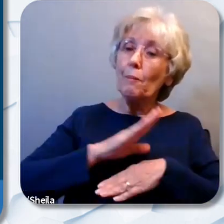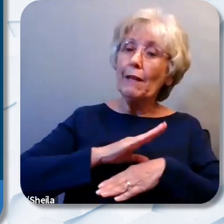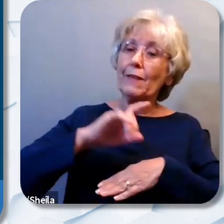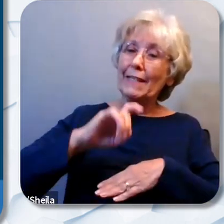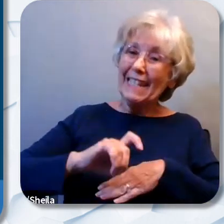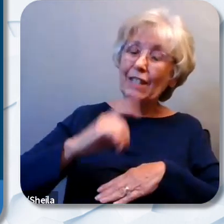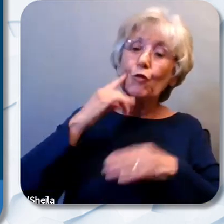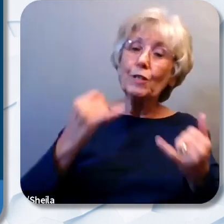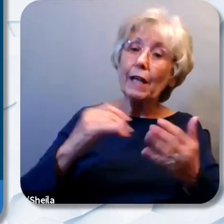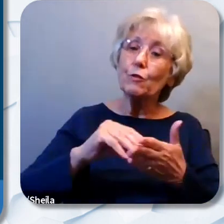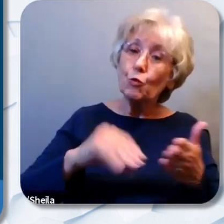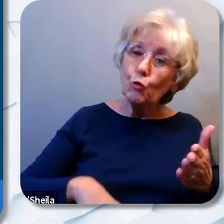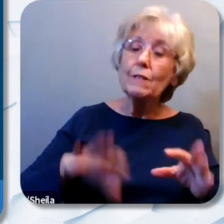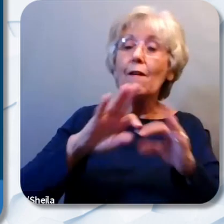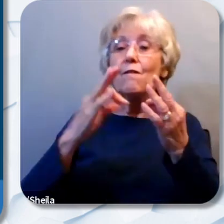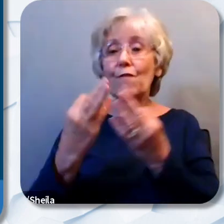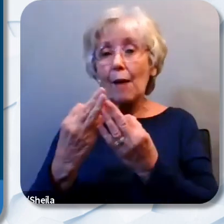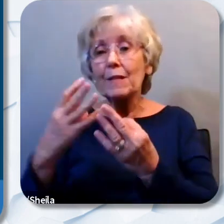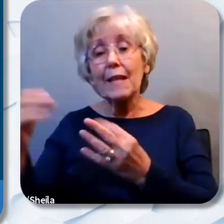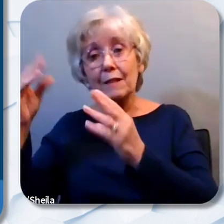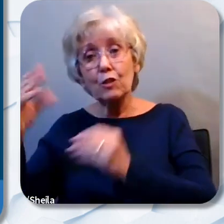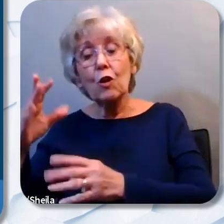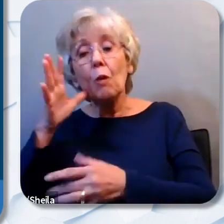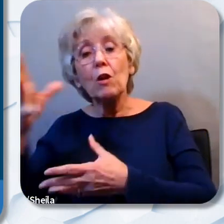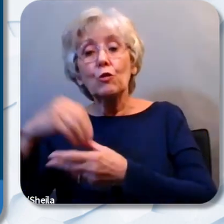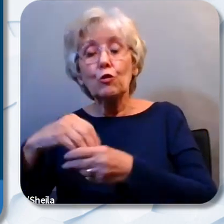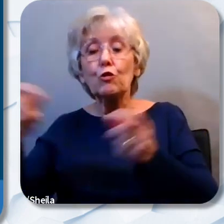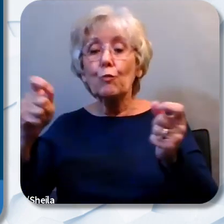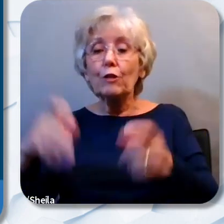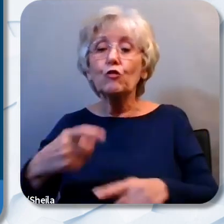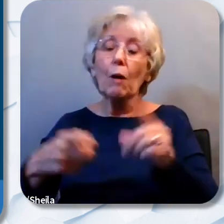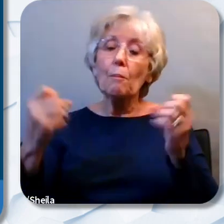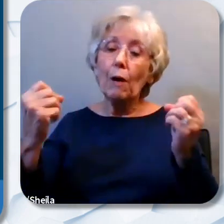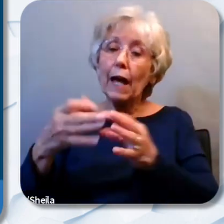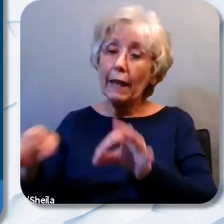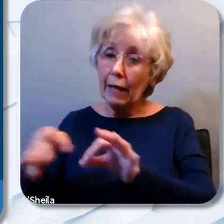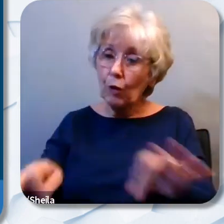and teachers. This one will include directors from our multi lingual our expanded learning and